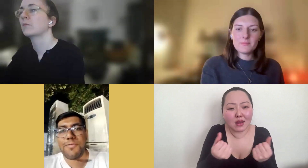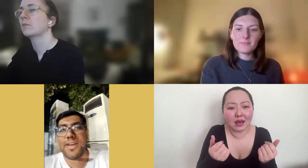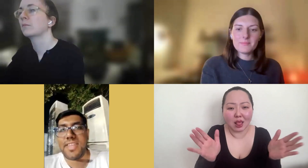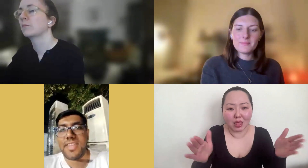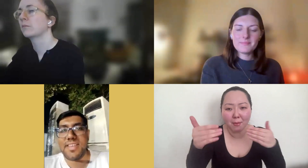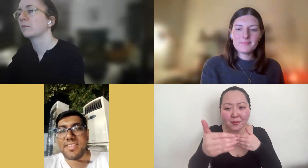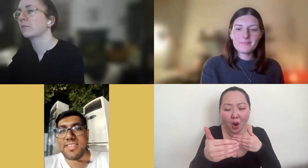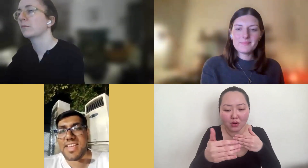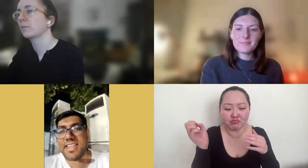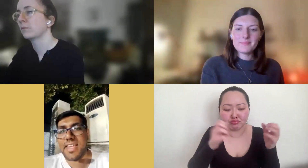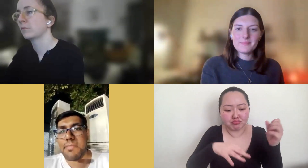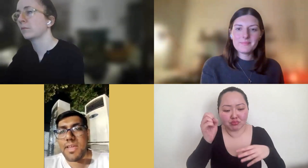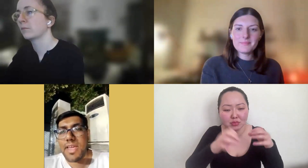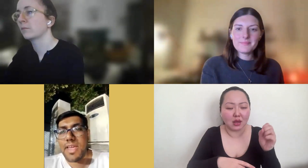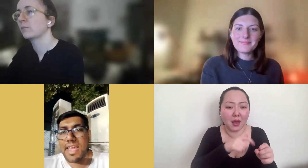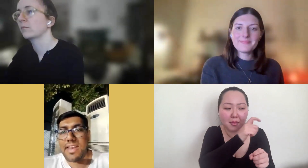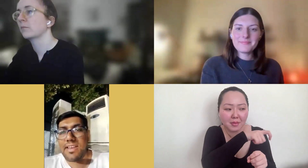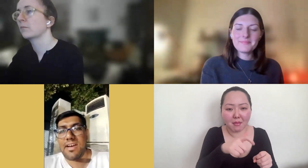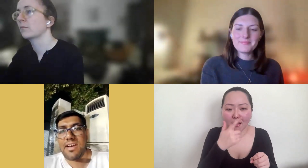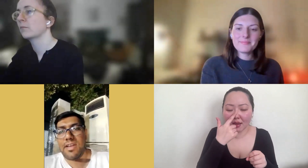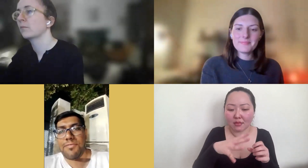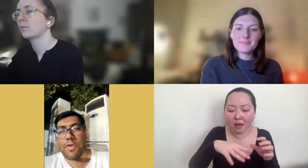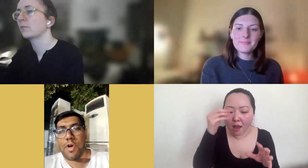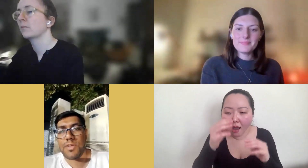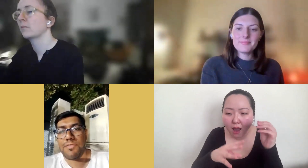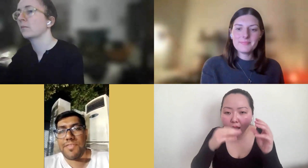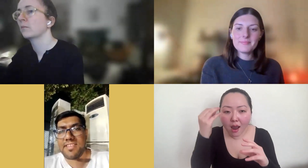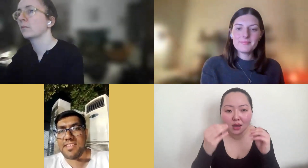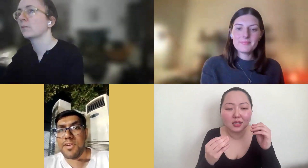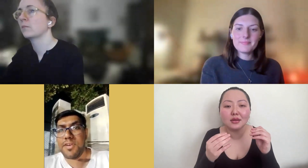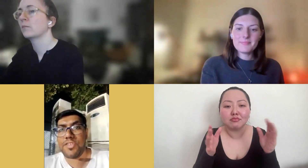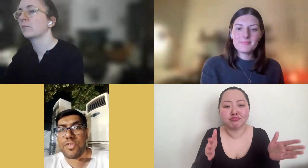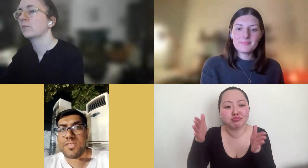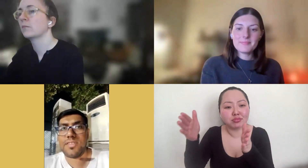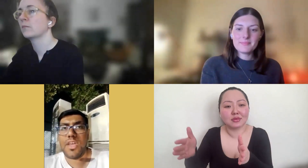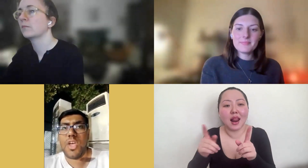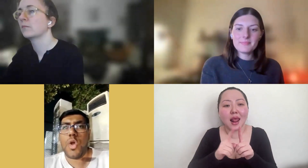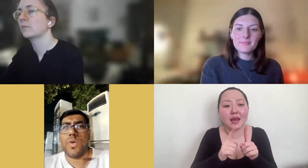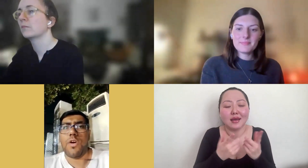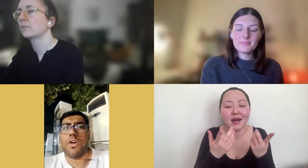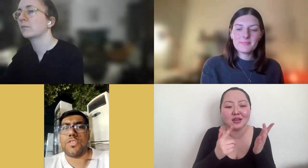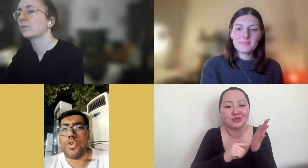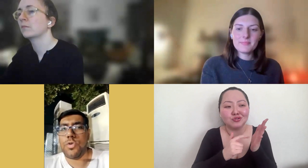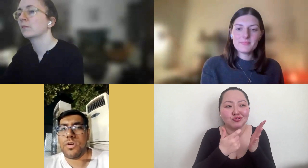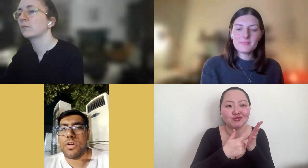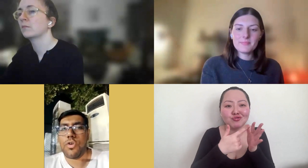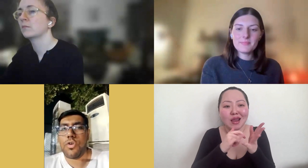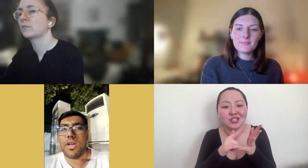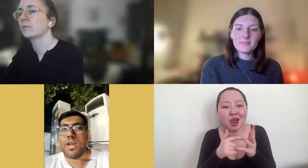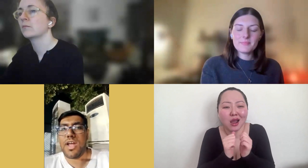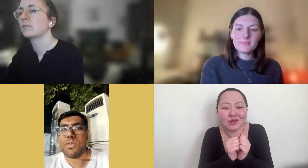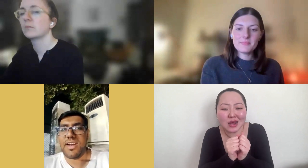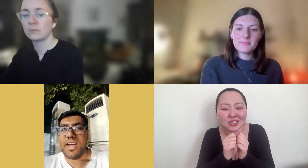with different things in them, in the forms of different resources. We also go around